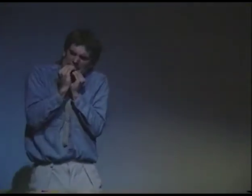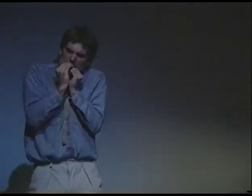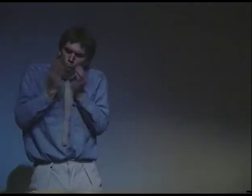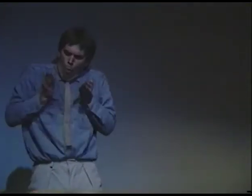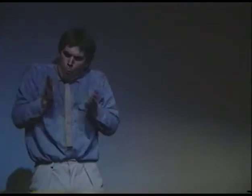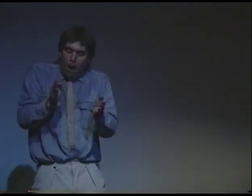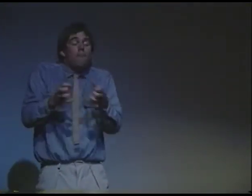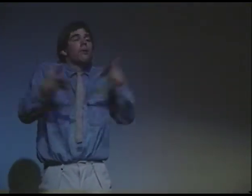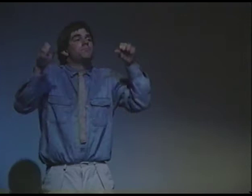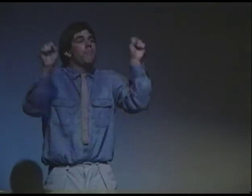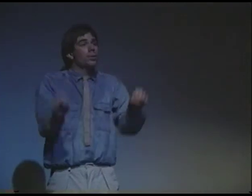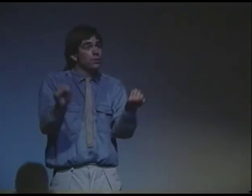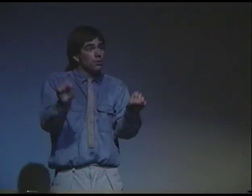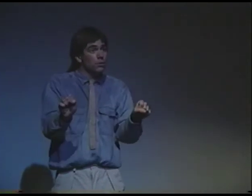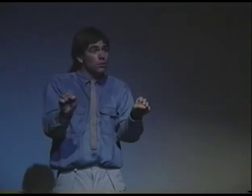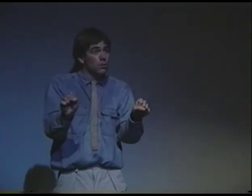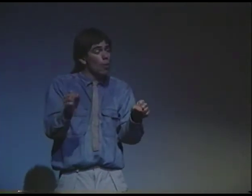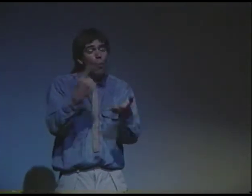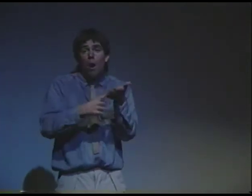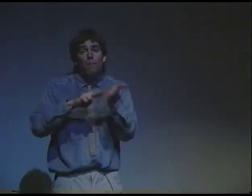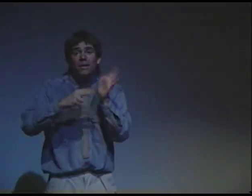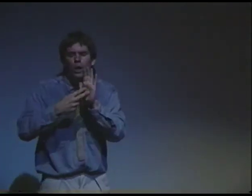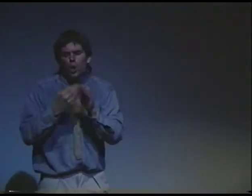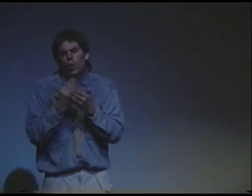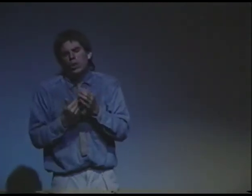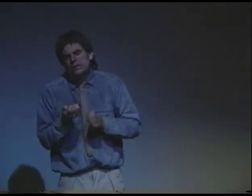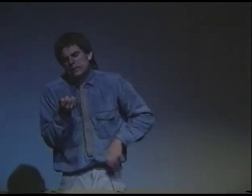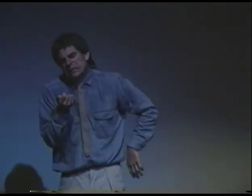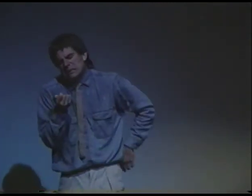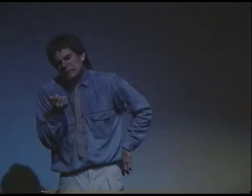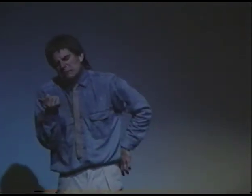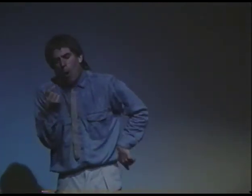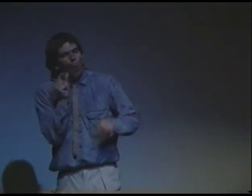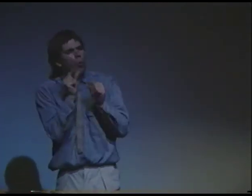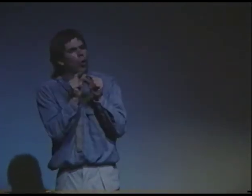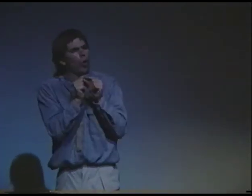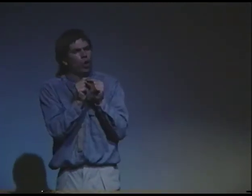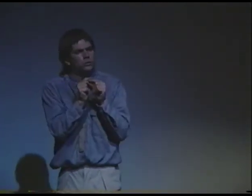Kenny voice in the most minimal possible way.